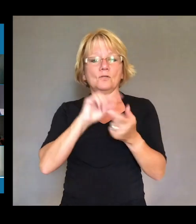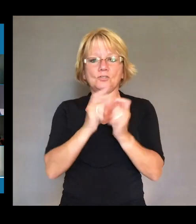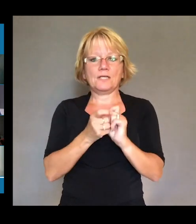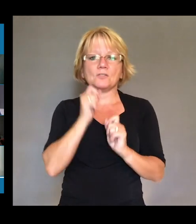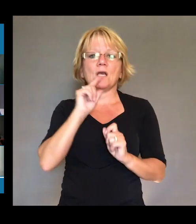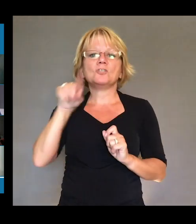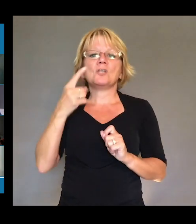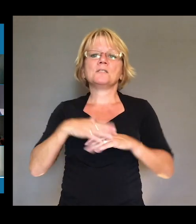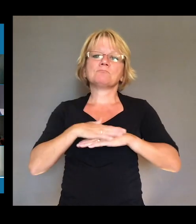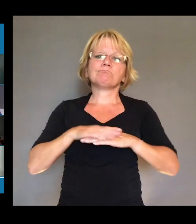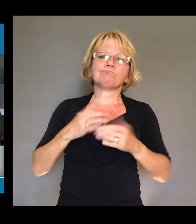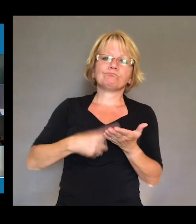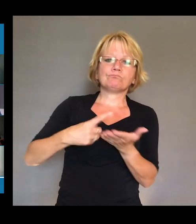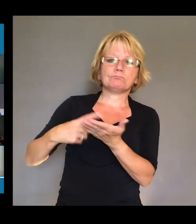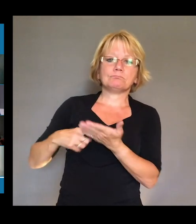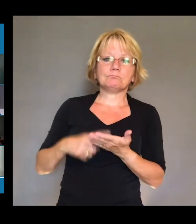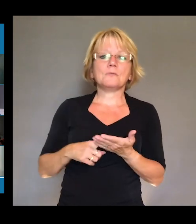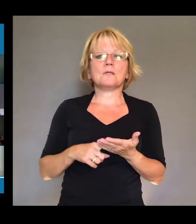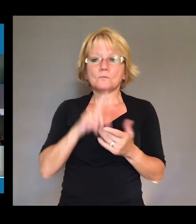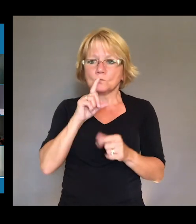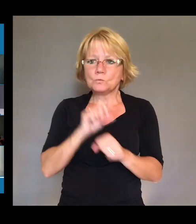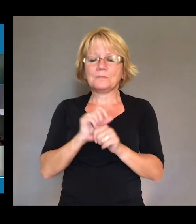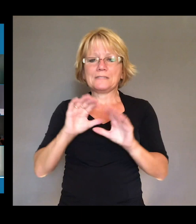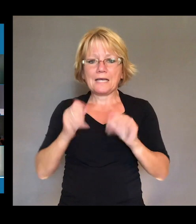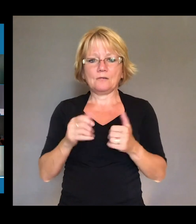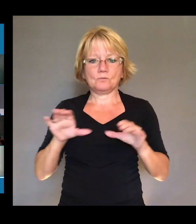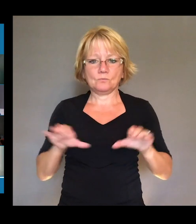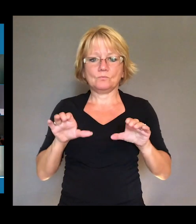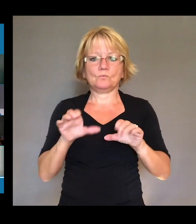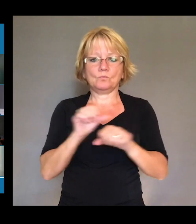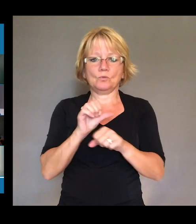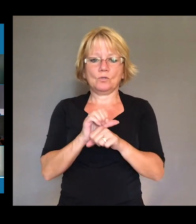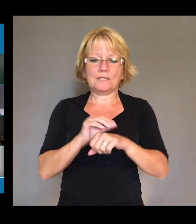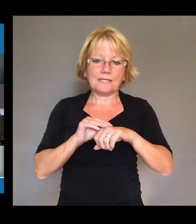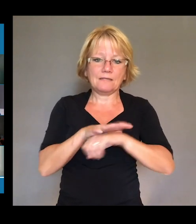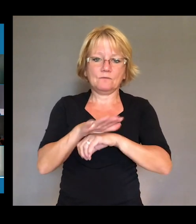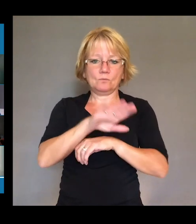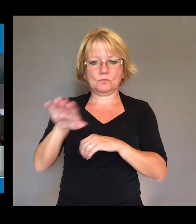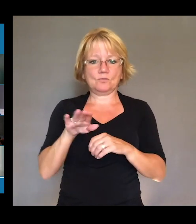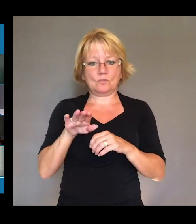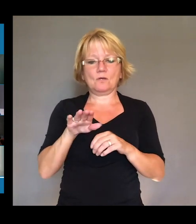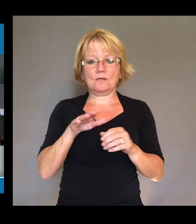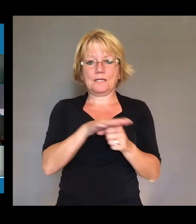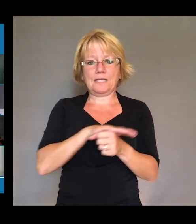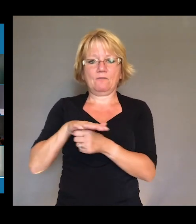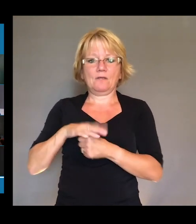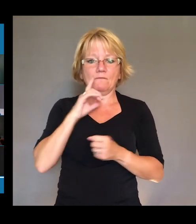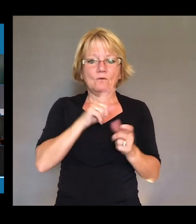We're not just here to have a conversation. We're looking at how you can influence your areas and influence your circles of change and how do we do that.